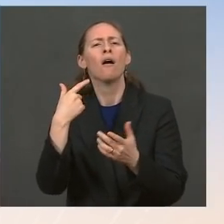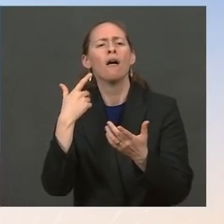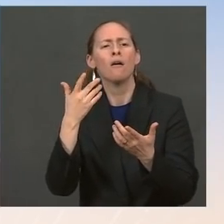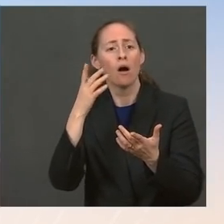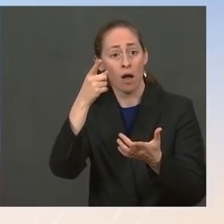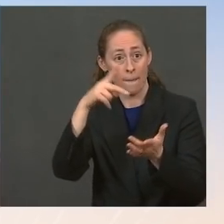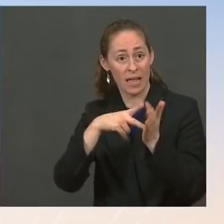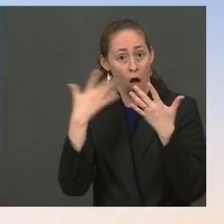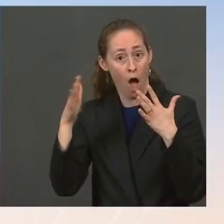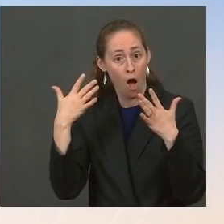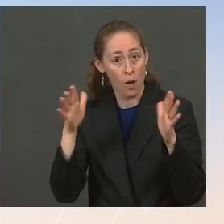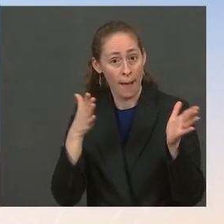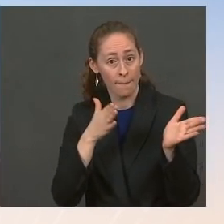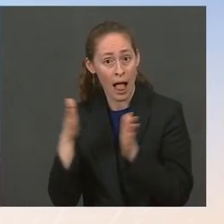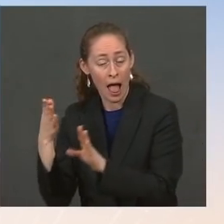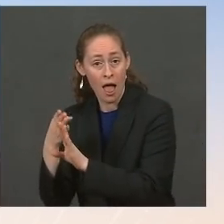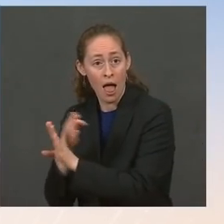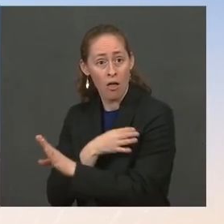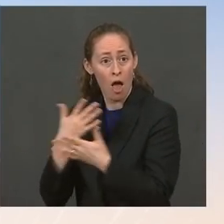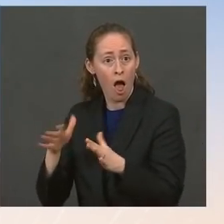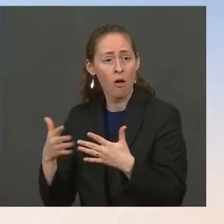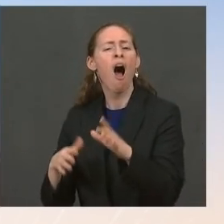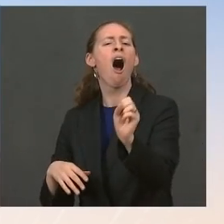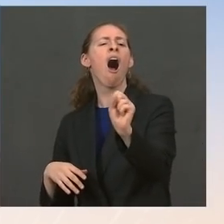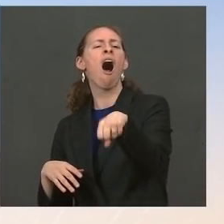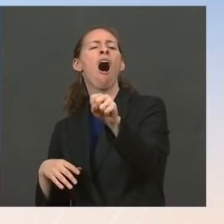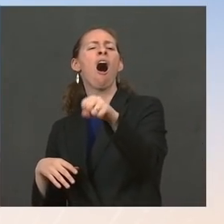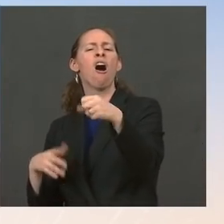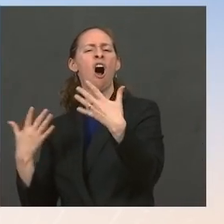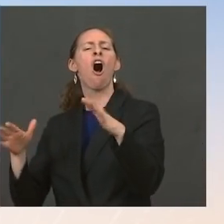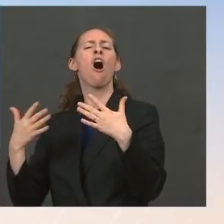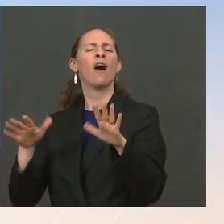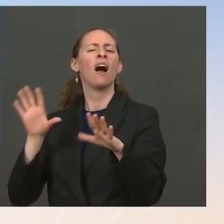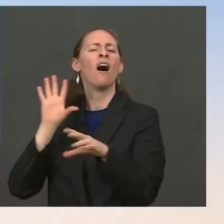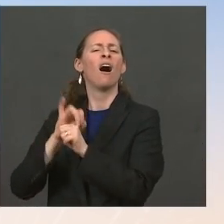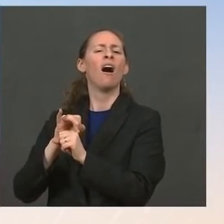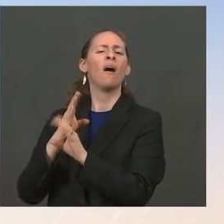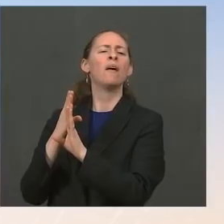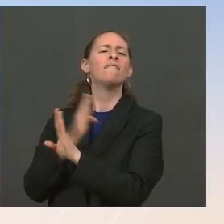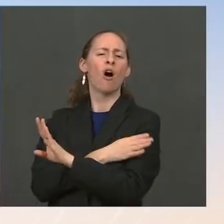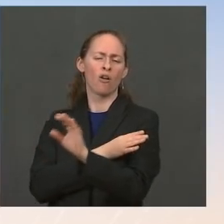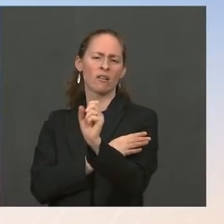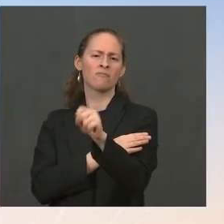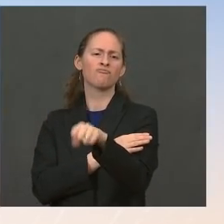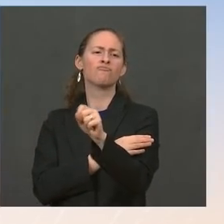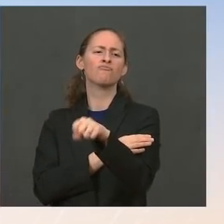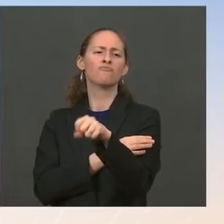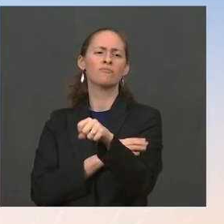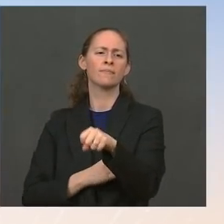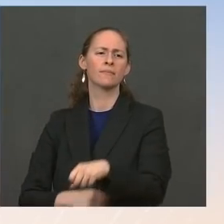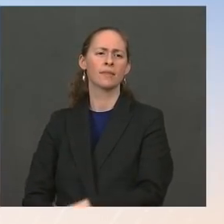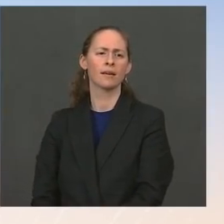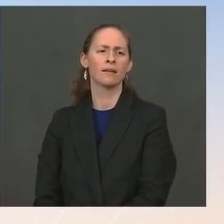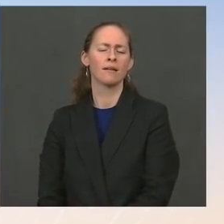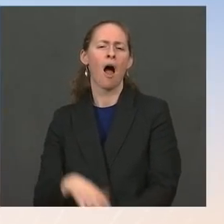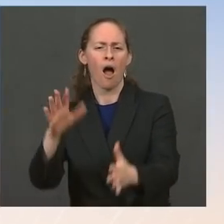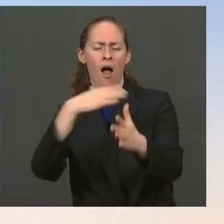Ms. Psaki: We had planned to do the physical, yes. But I would -- >> The Press: Days in advance? Ms. Psaki: Right. But what's the root of your question, just to make sure I answer it? The Press: Just when was it planned?